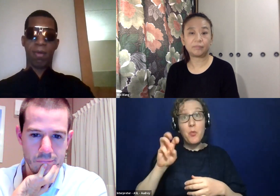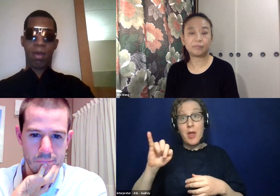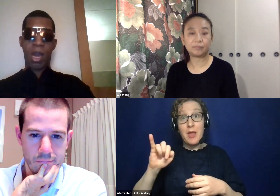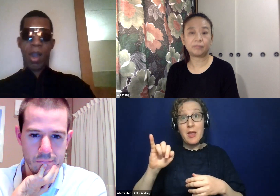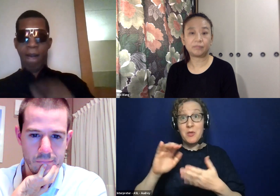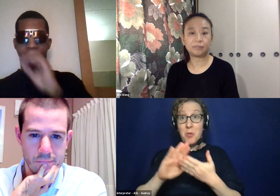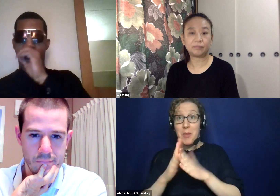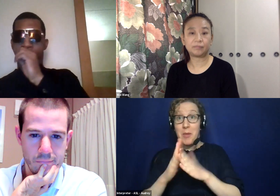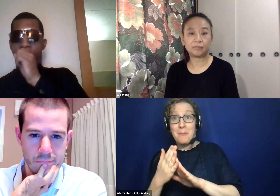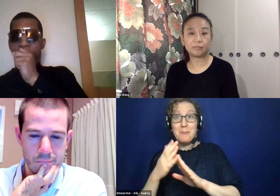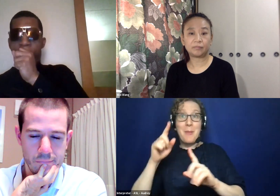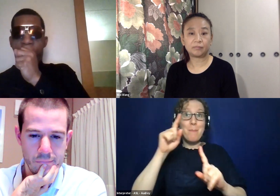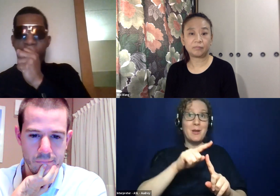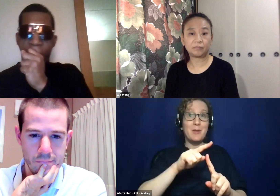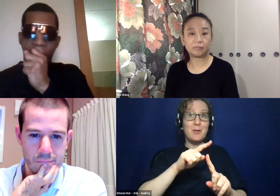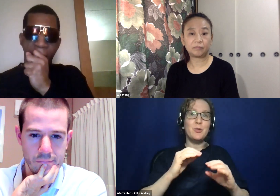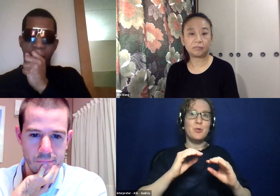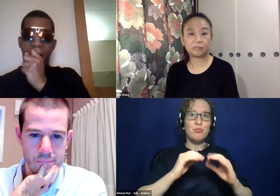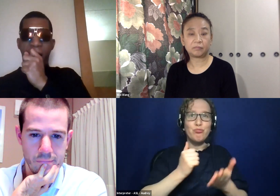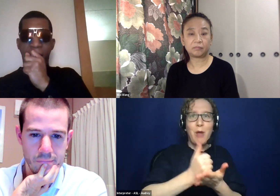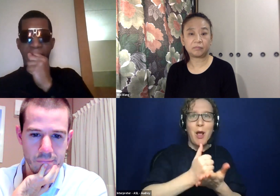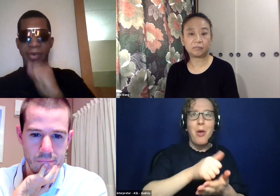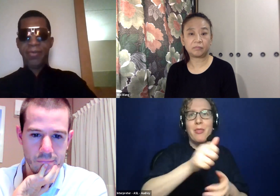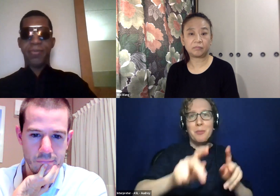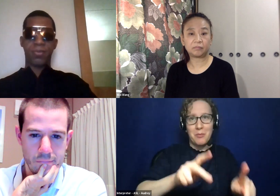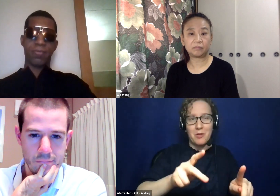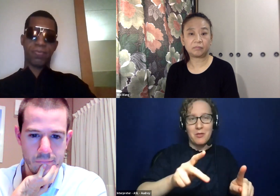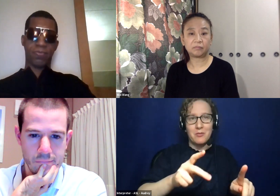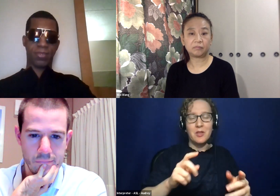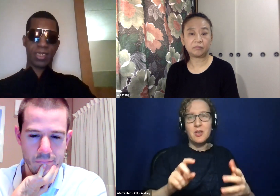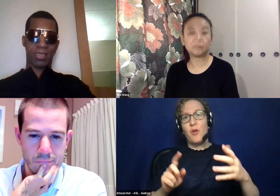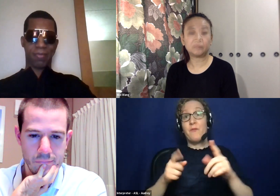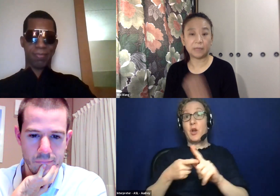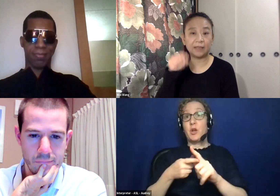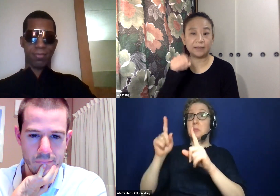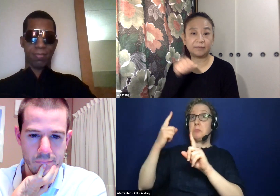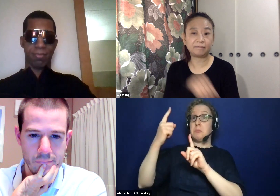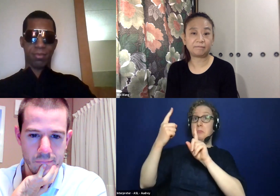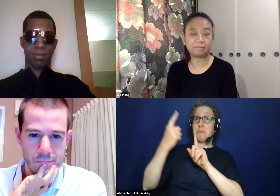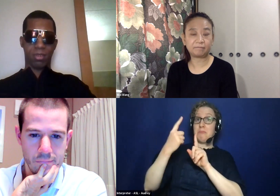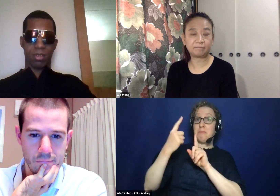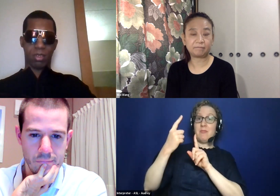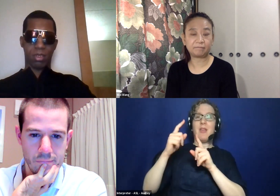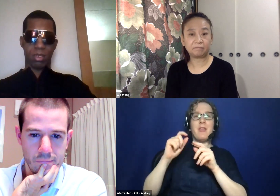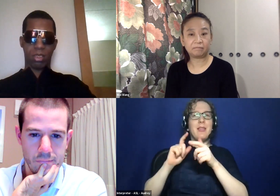So I guess what goes around, comes around. At that point, folks, we are at about 4